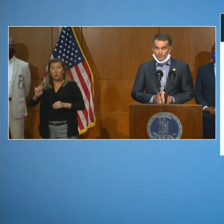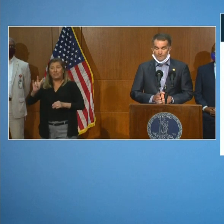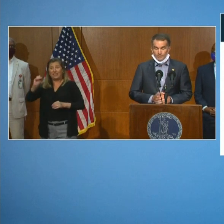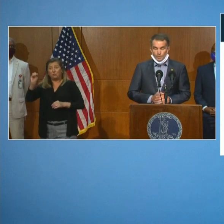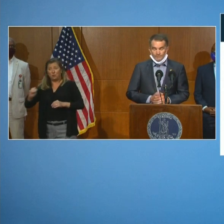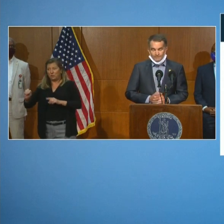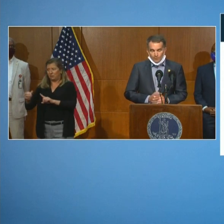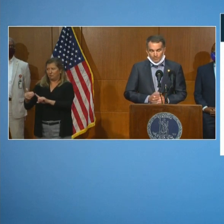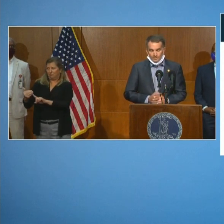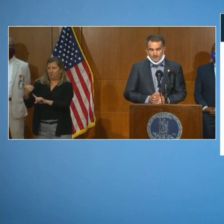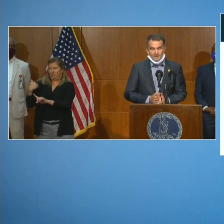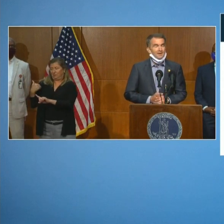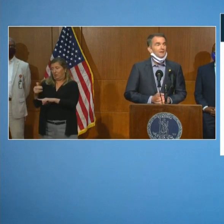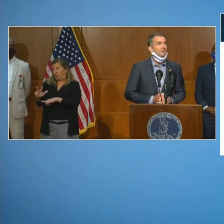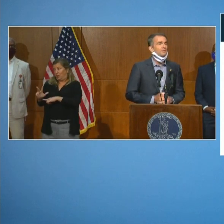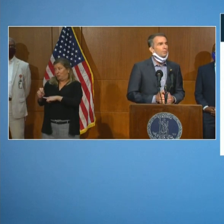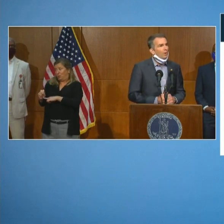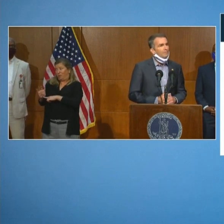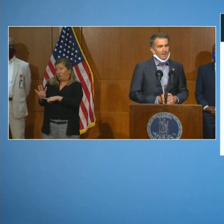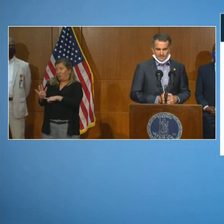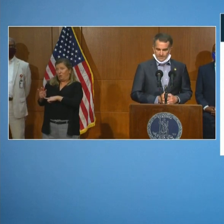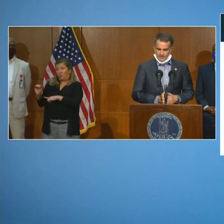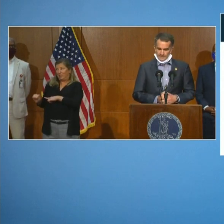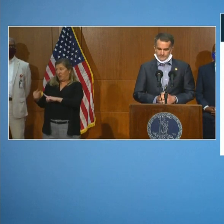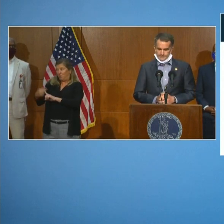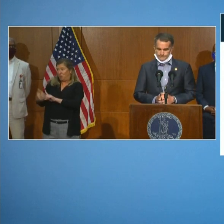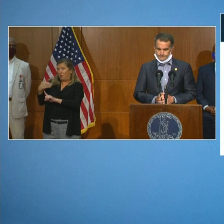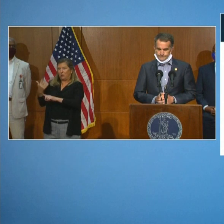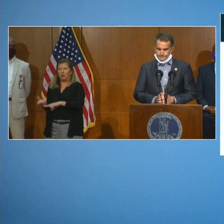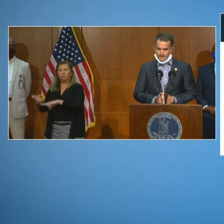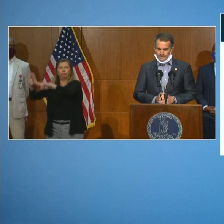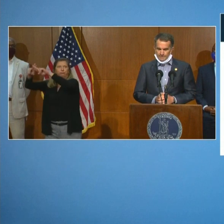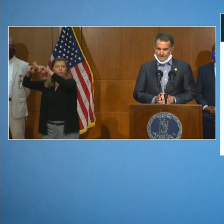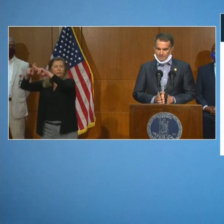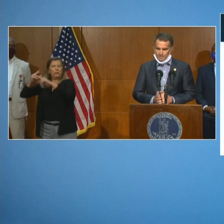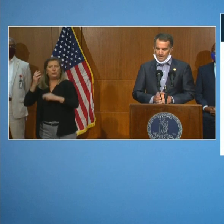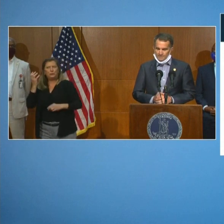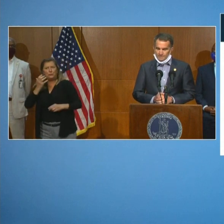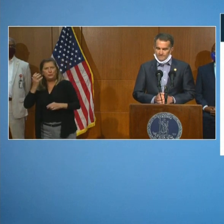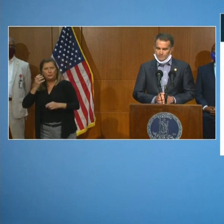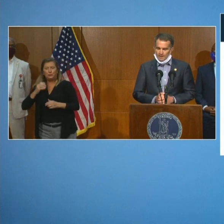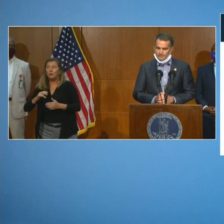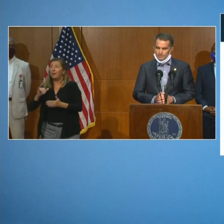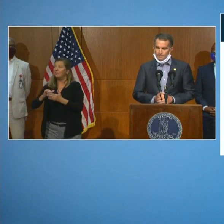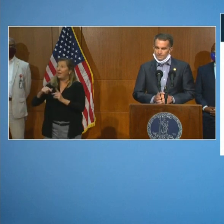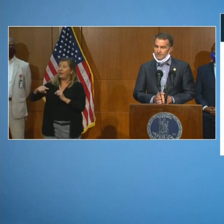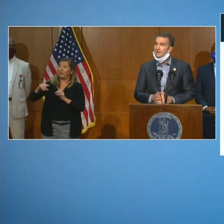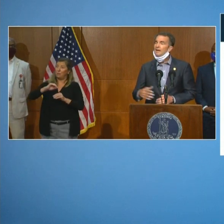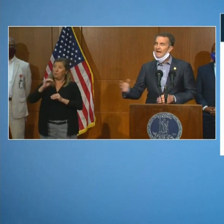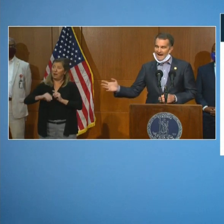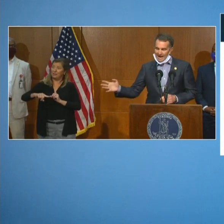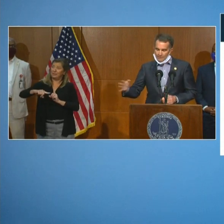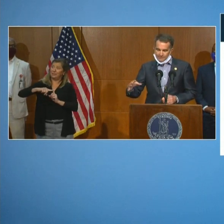THE PENINSULA THE RATE HAS SOARED TO EIGHT POINT 7% UP